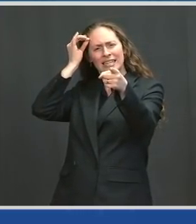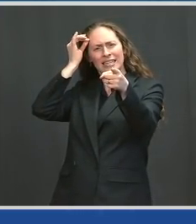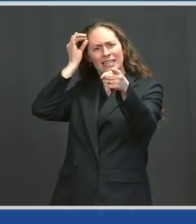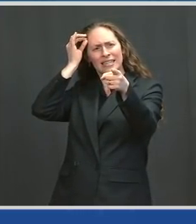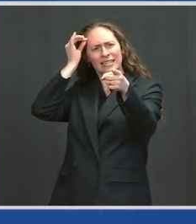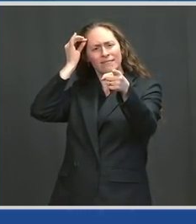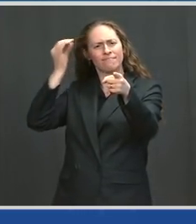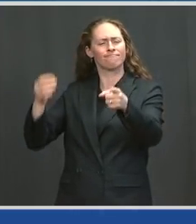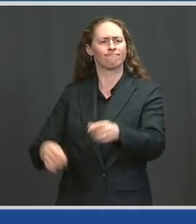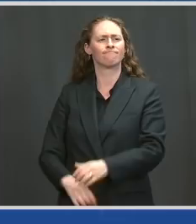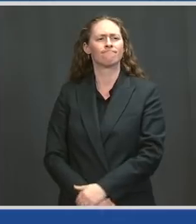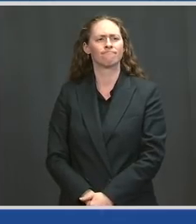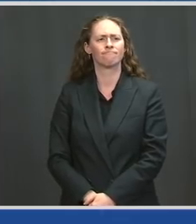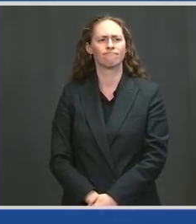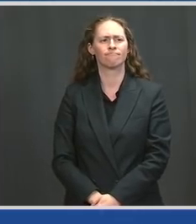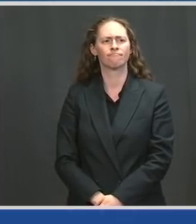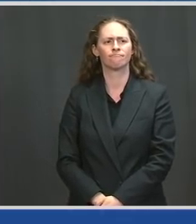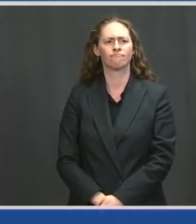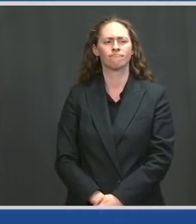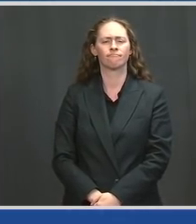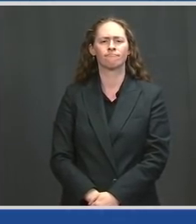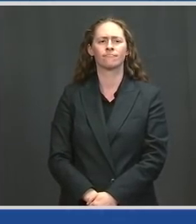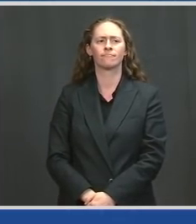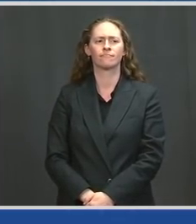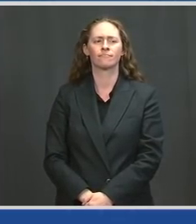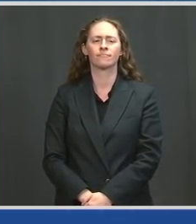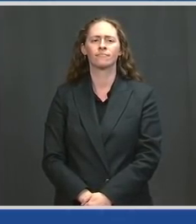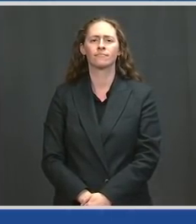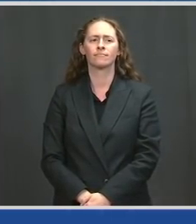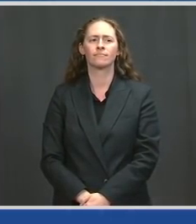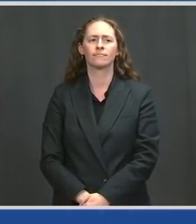President to be here in that entire time.